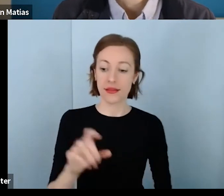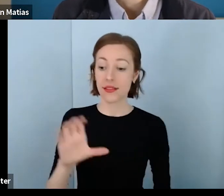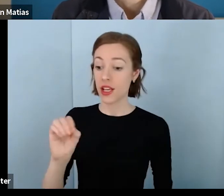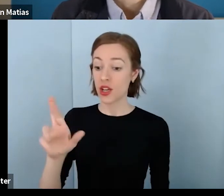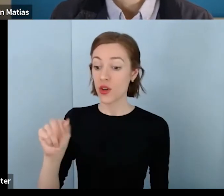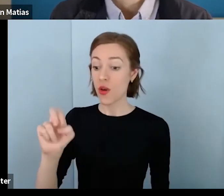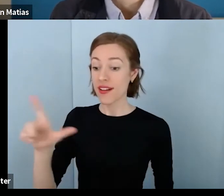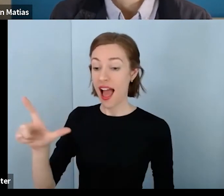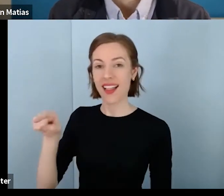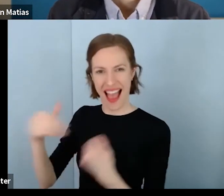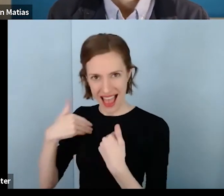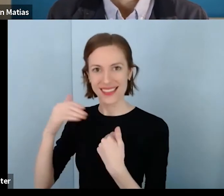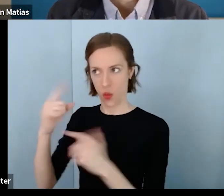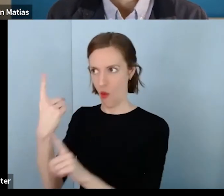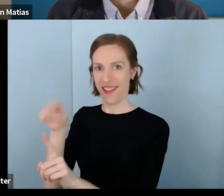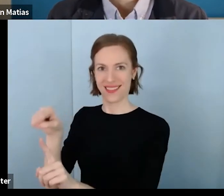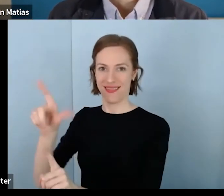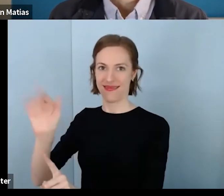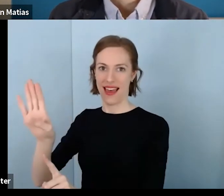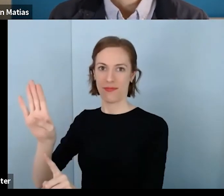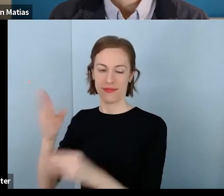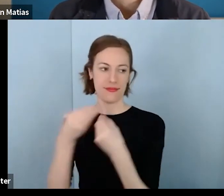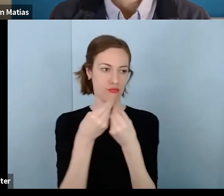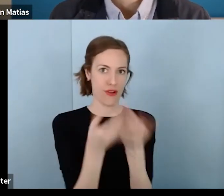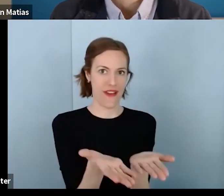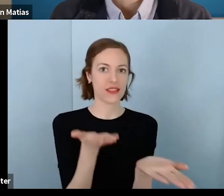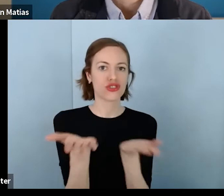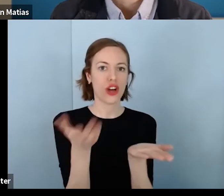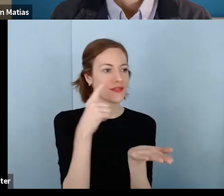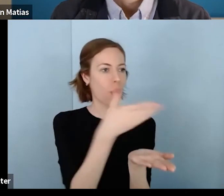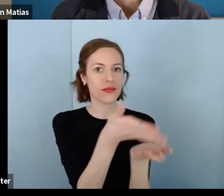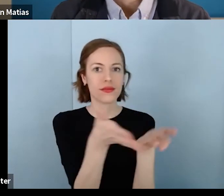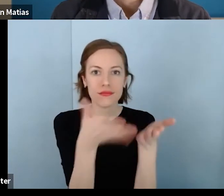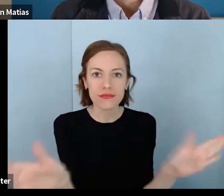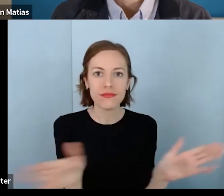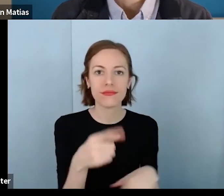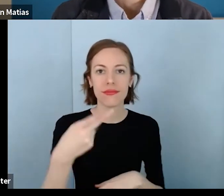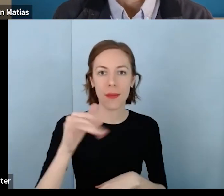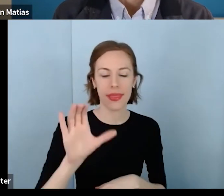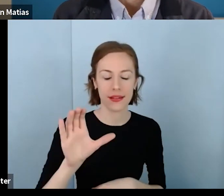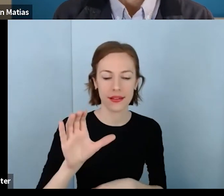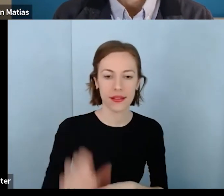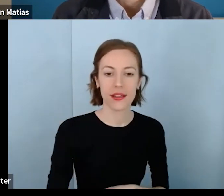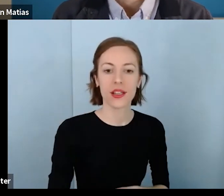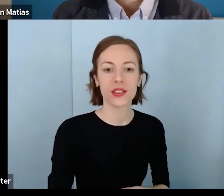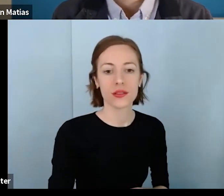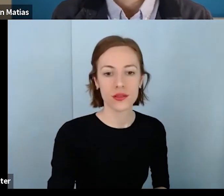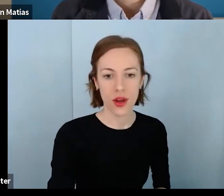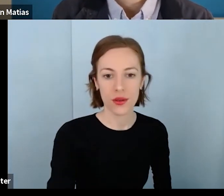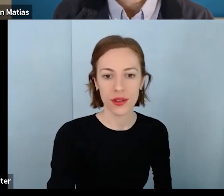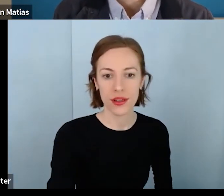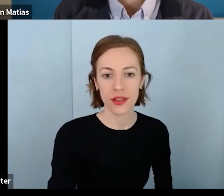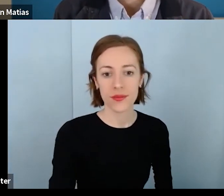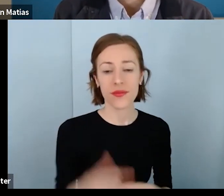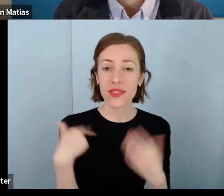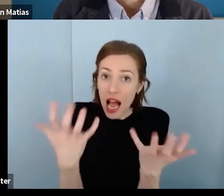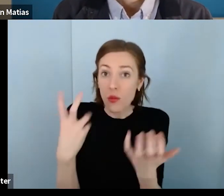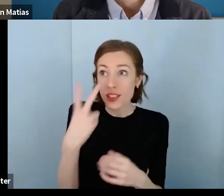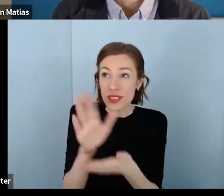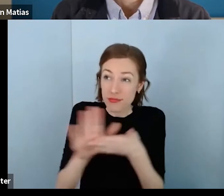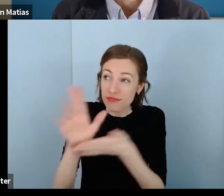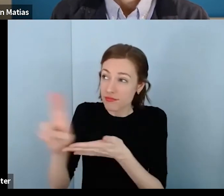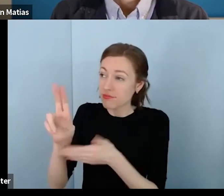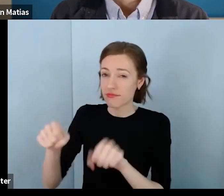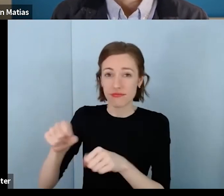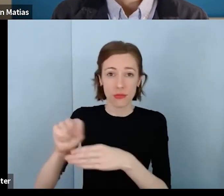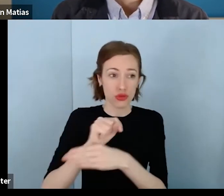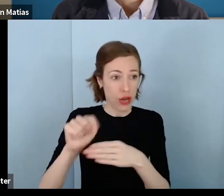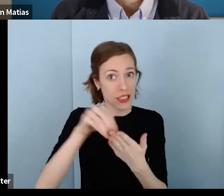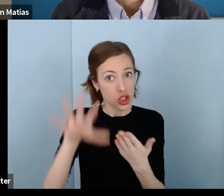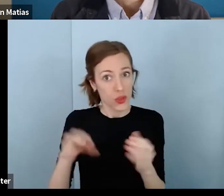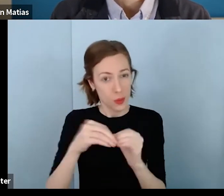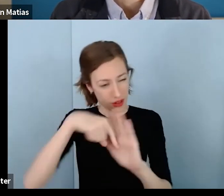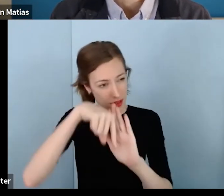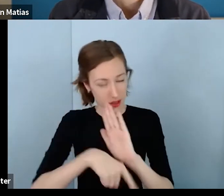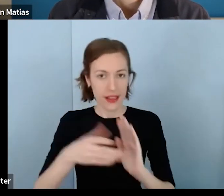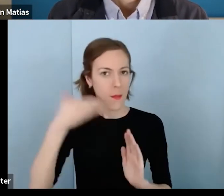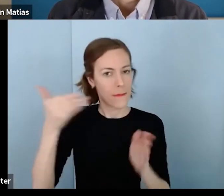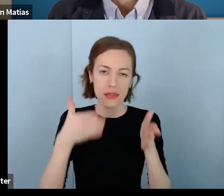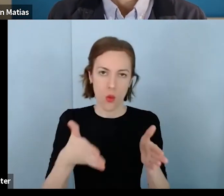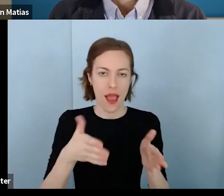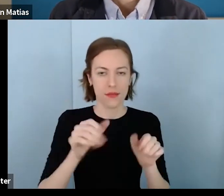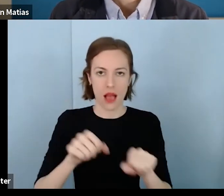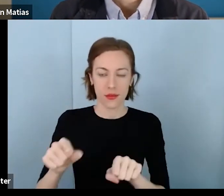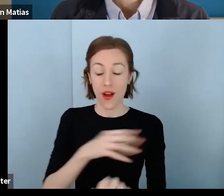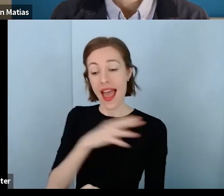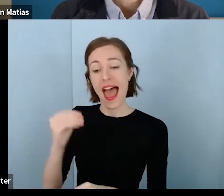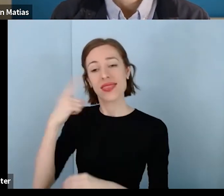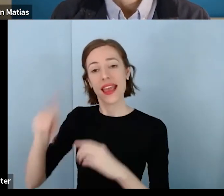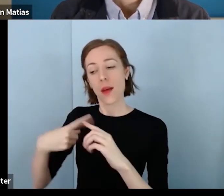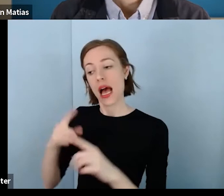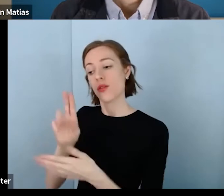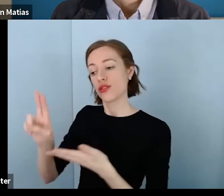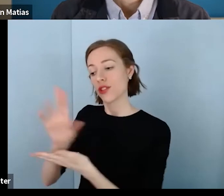that Testing Service. so I would love to see more institutions, think creatively. Yes, training students in the best way you can, and think systemically and institutionally about a role for the university.